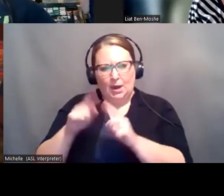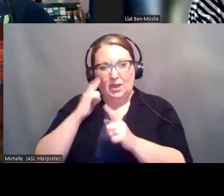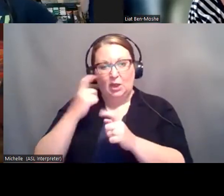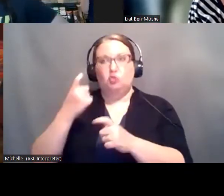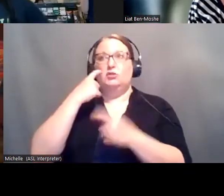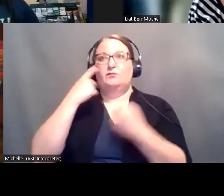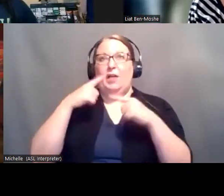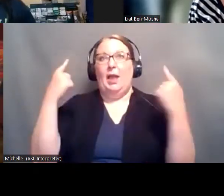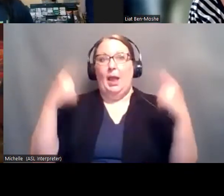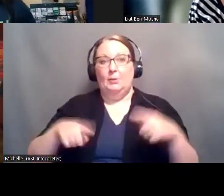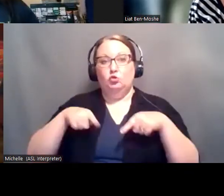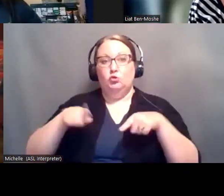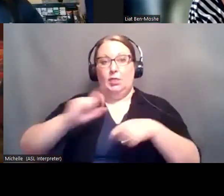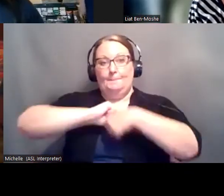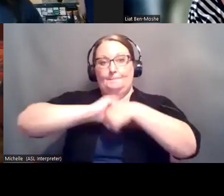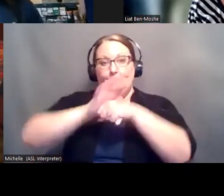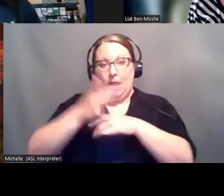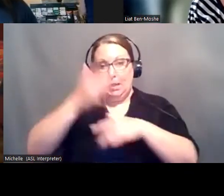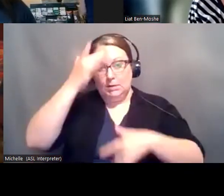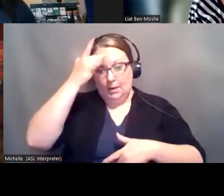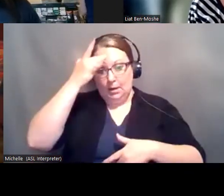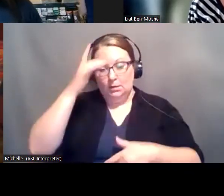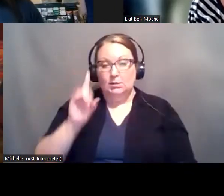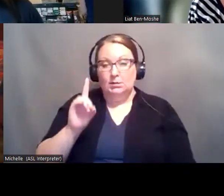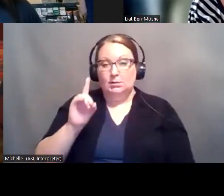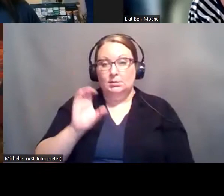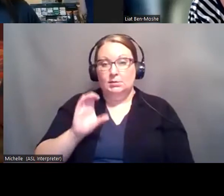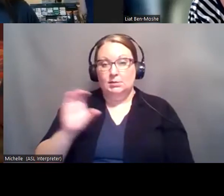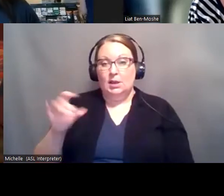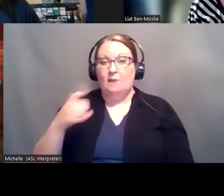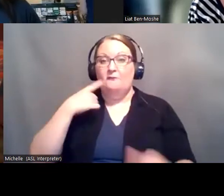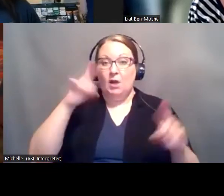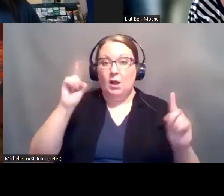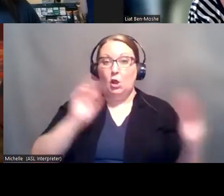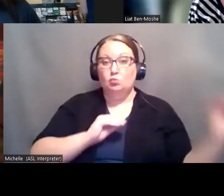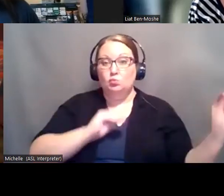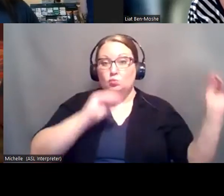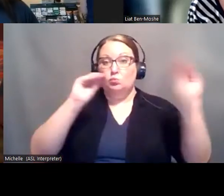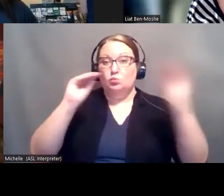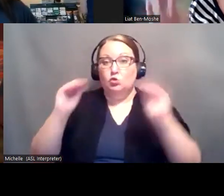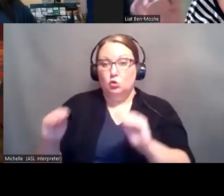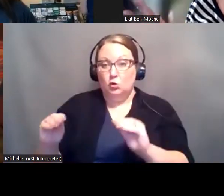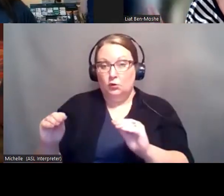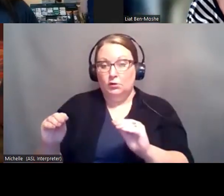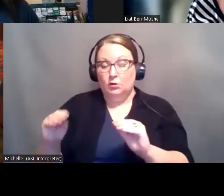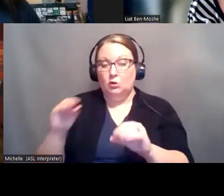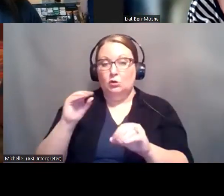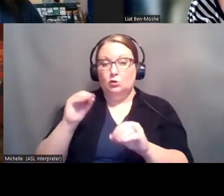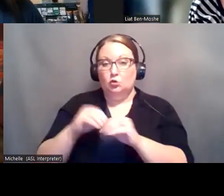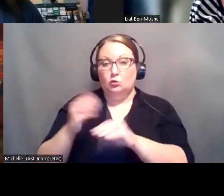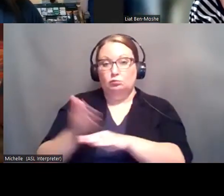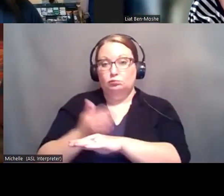that the DCC at Syracuse finally moved into the kind of renovated space where all